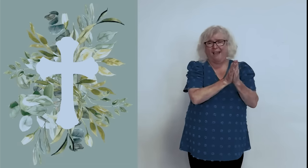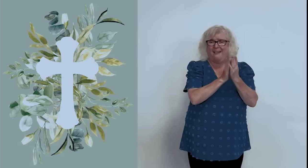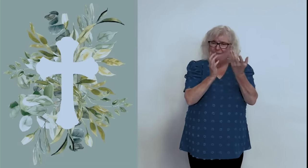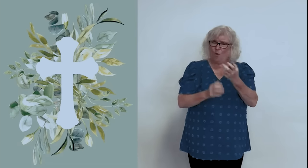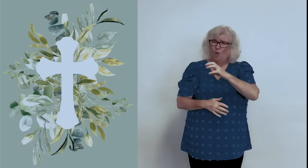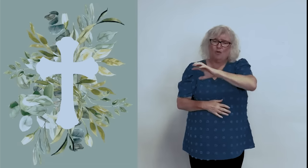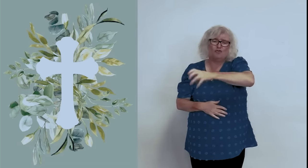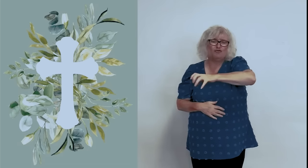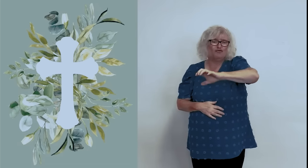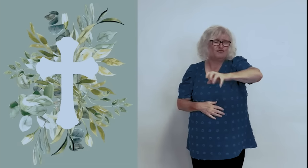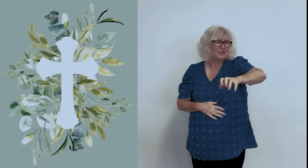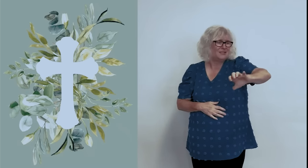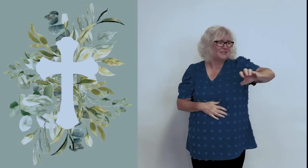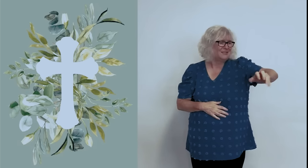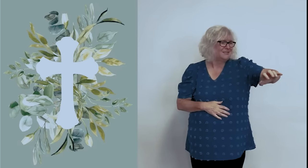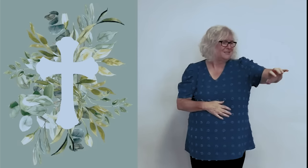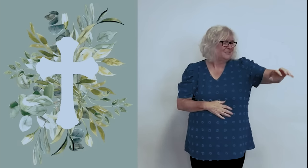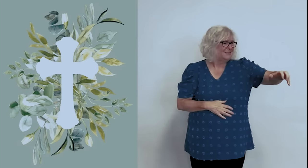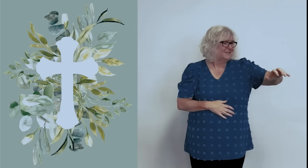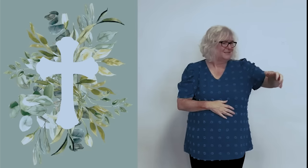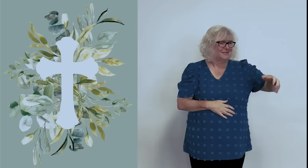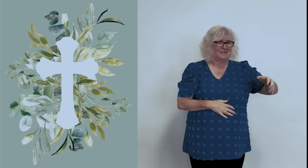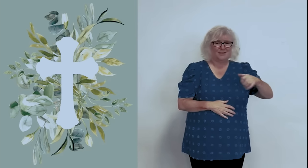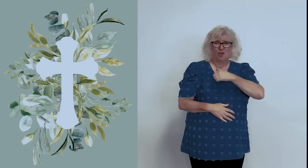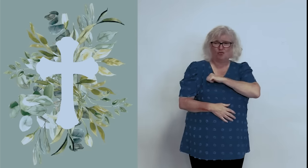in countries without religious freedom,